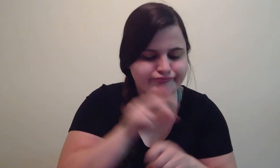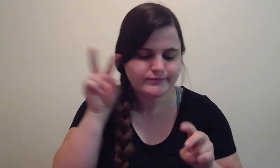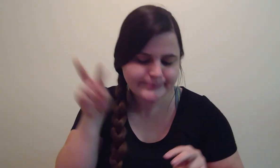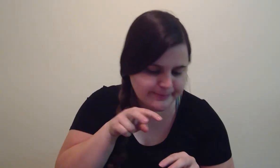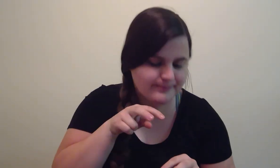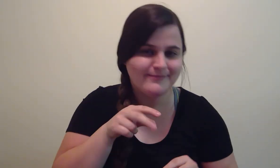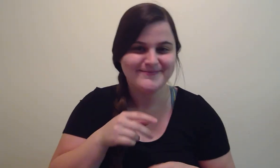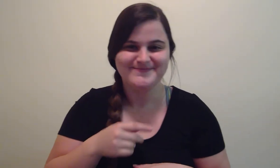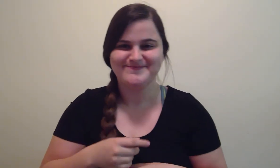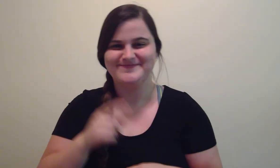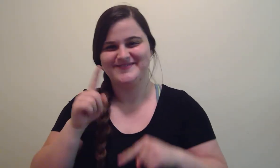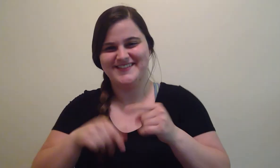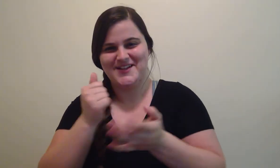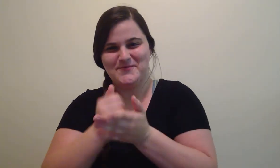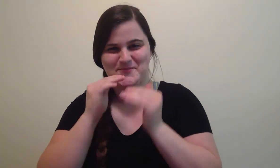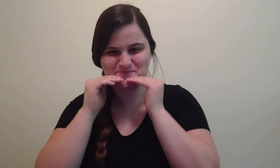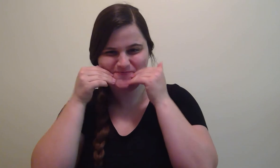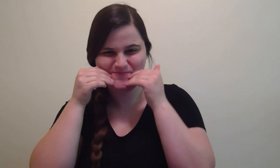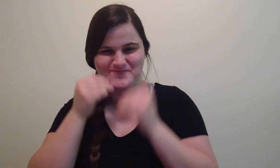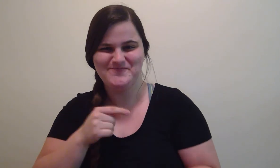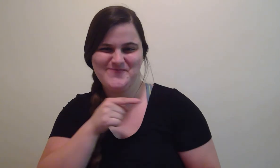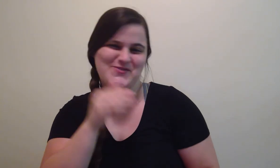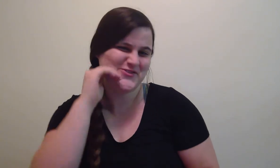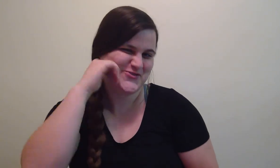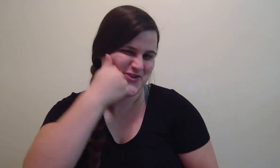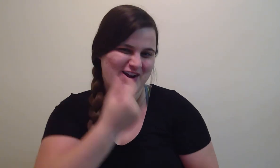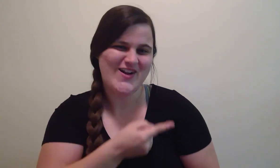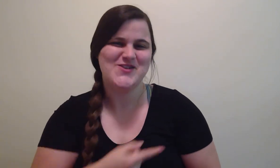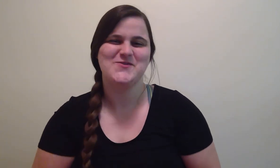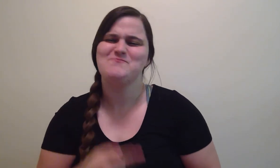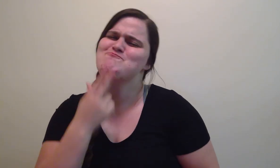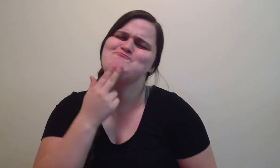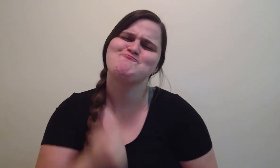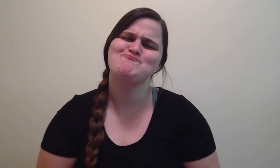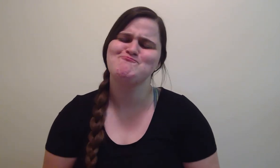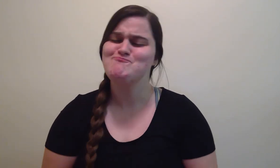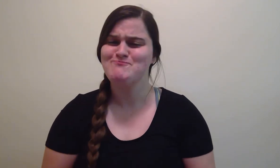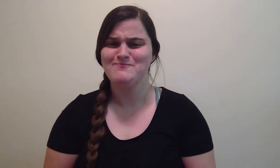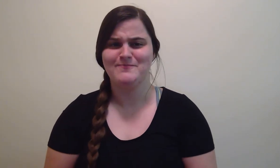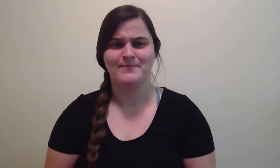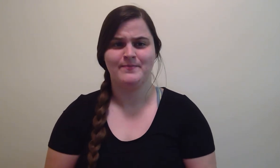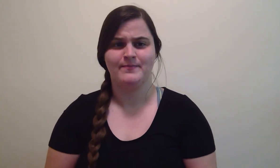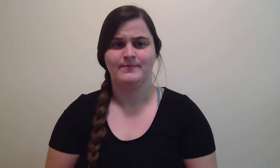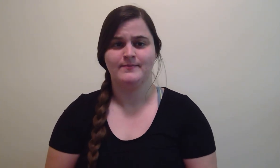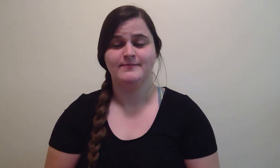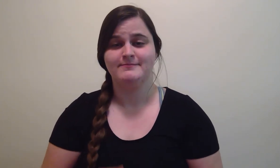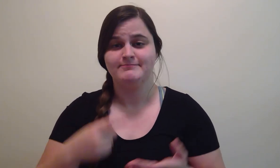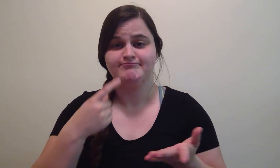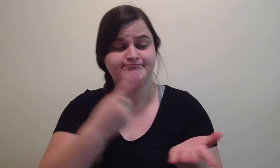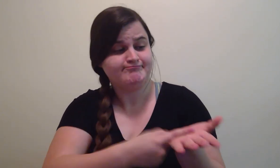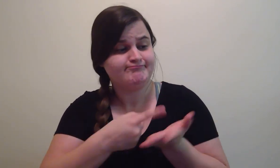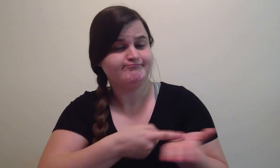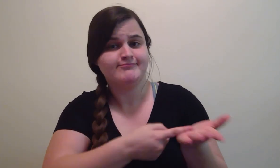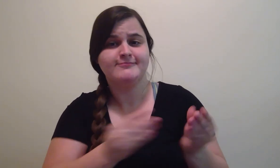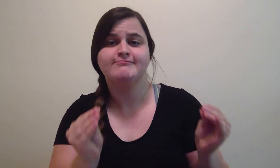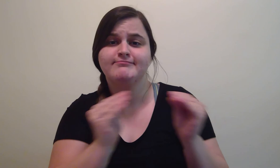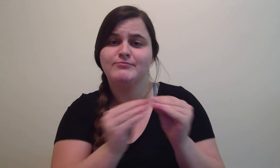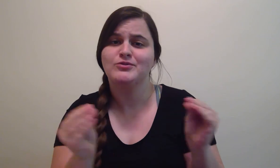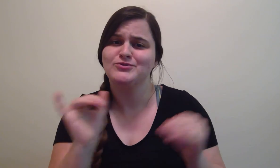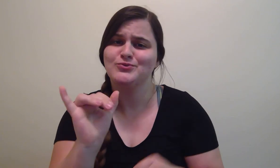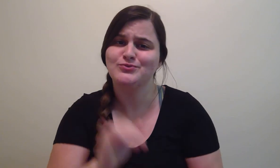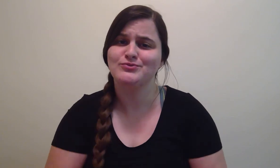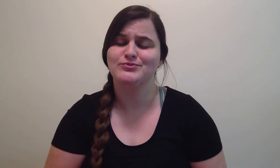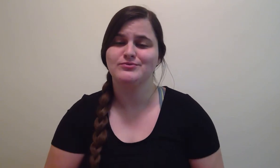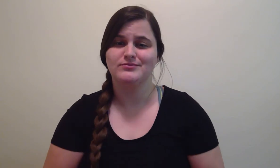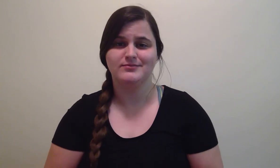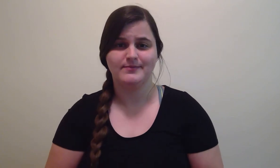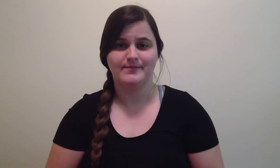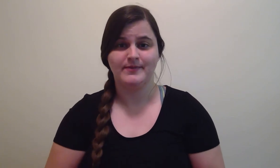and I couldn't help but smile. He was so shy. And so cute! We talked to each other more, too.